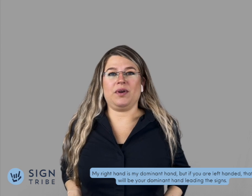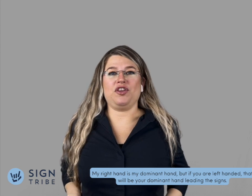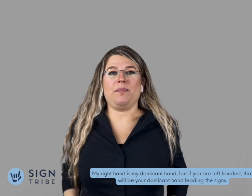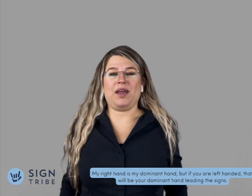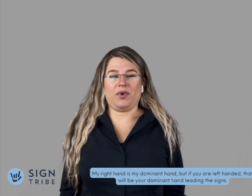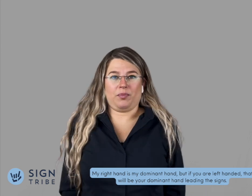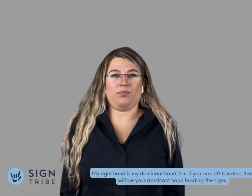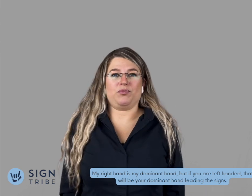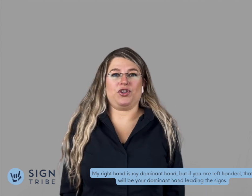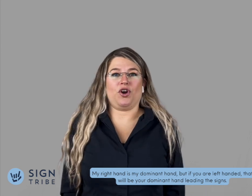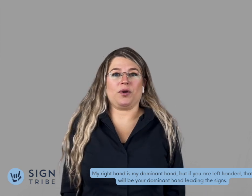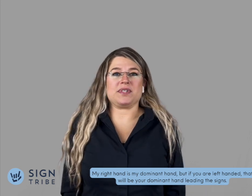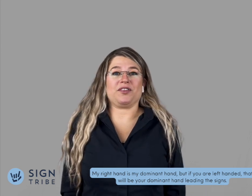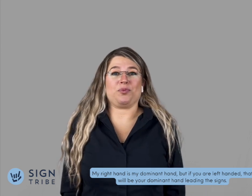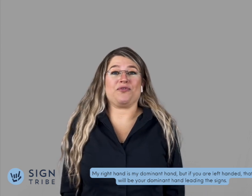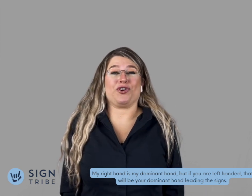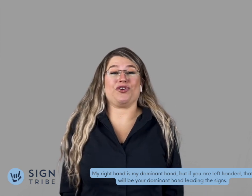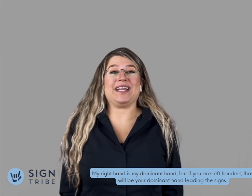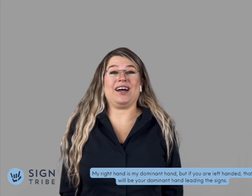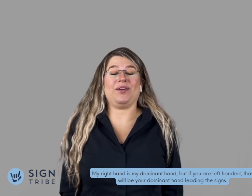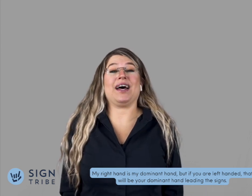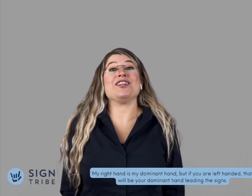and you may want to do your arms a little bit further down. I just